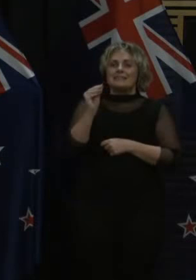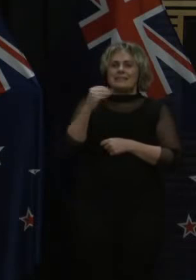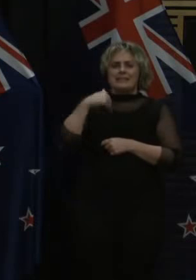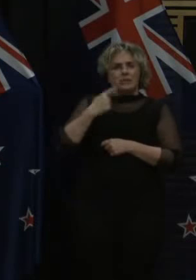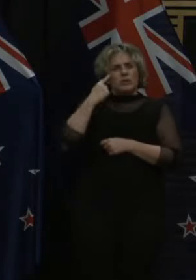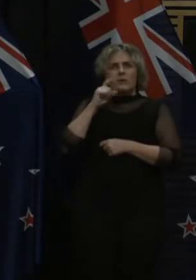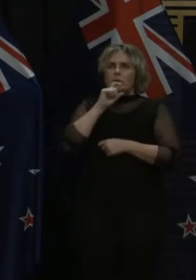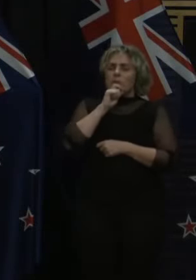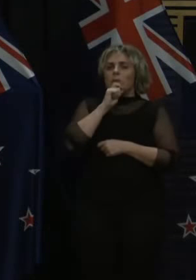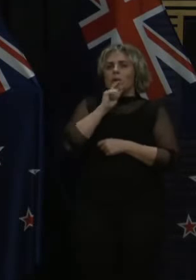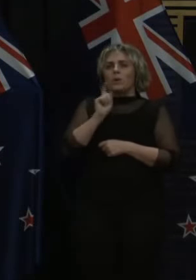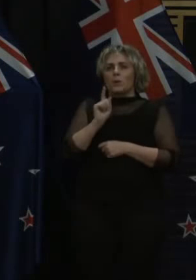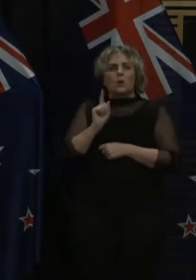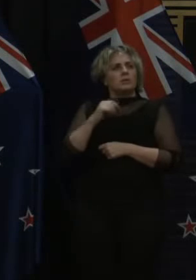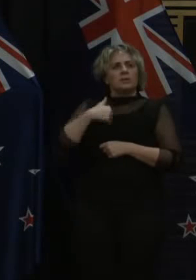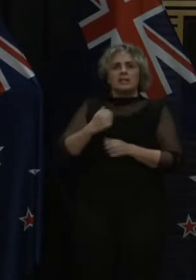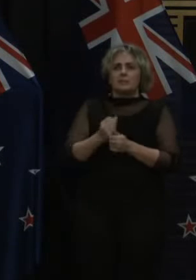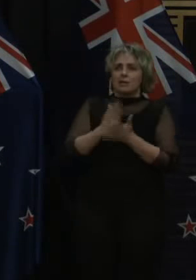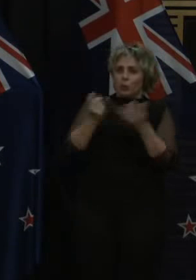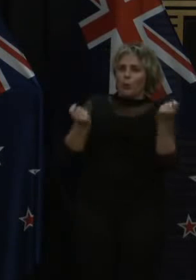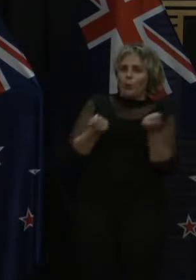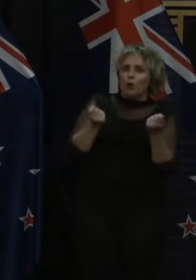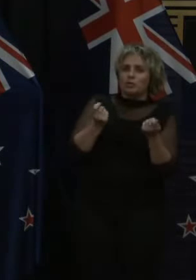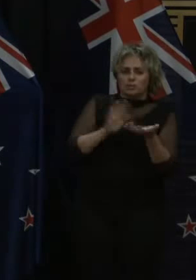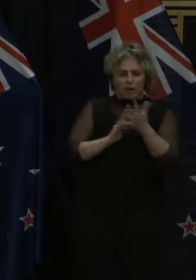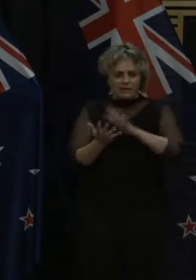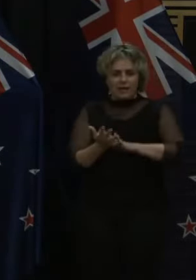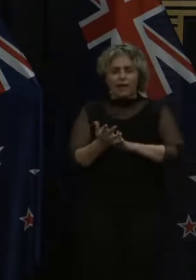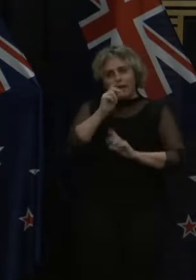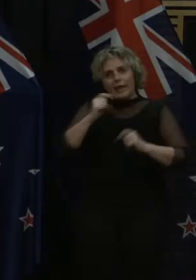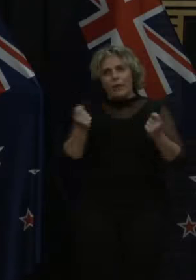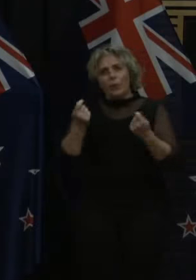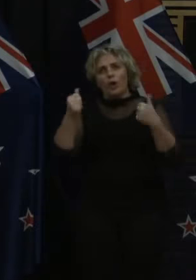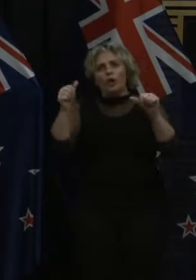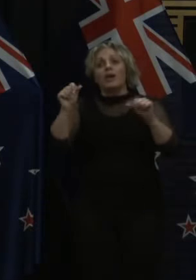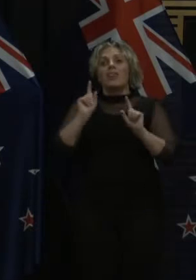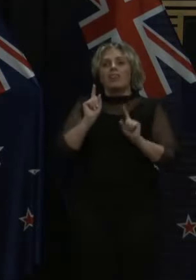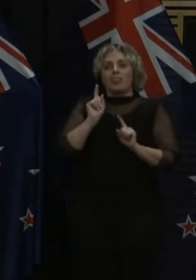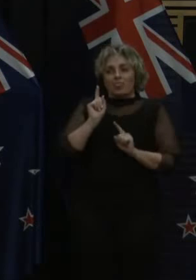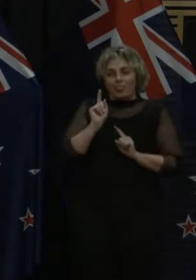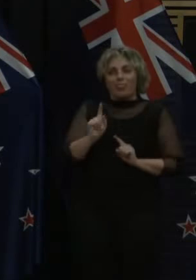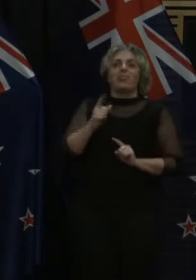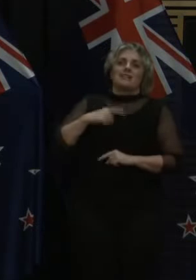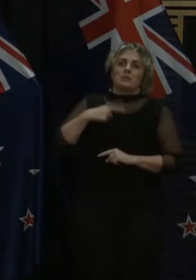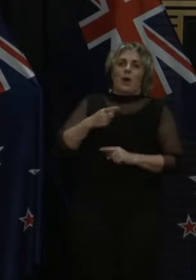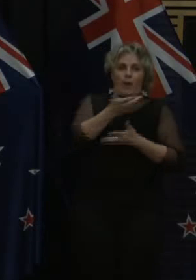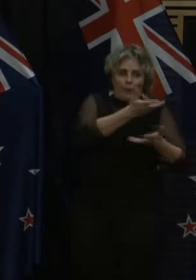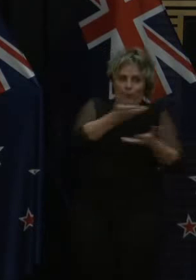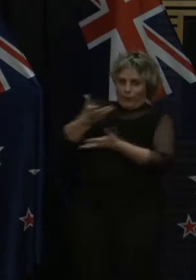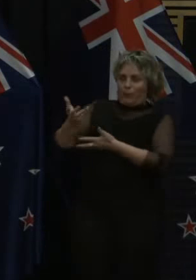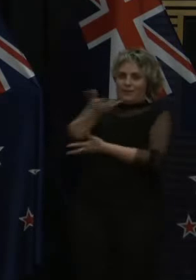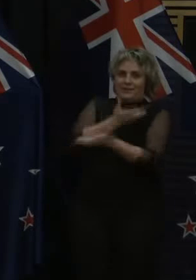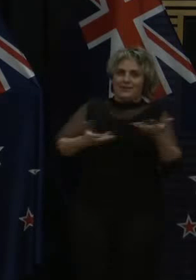if you have an event that is